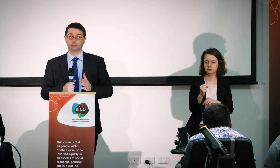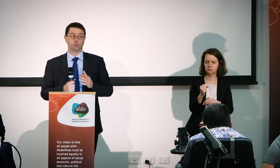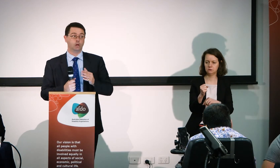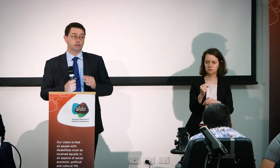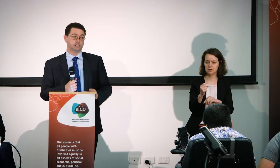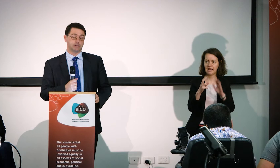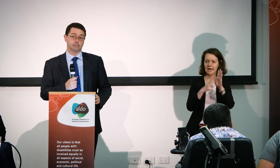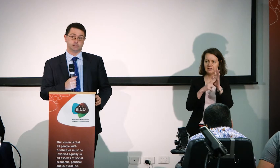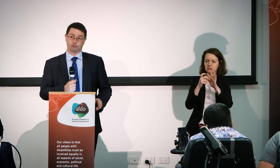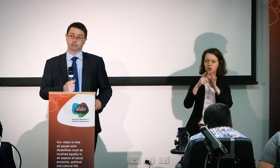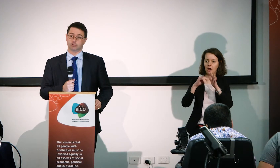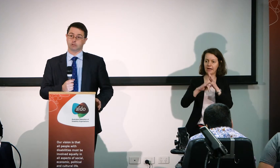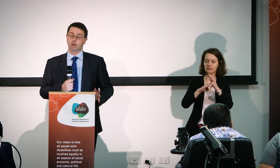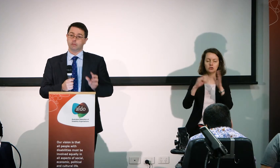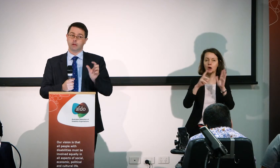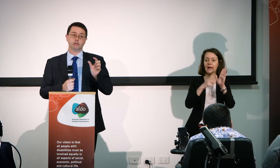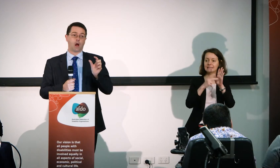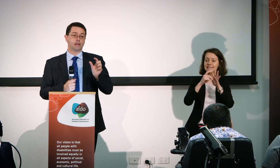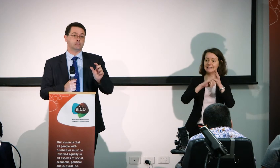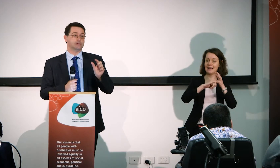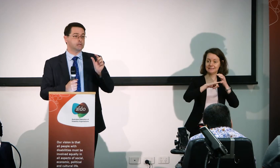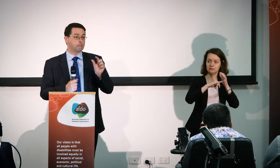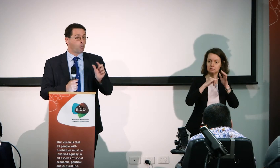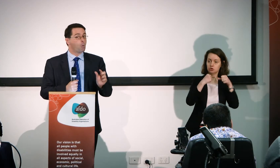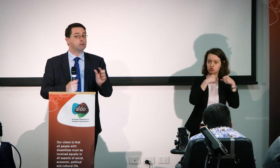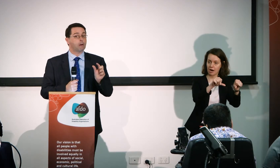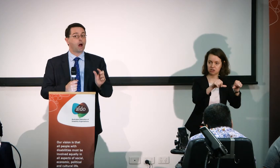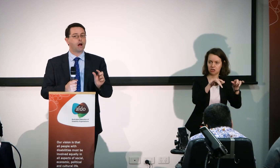of the National Disability Strategy. The NDIS is an important part